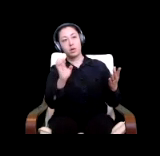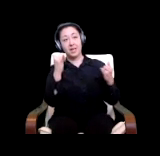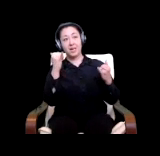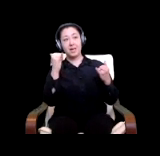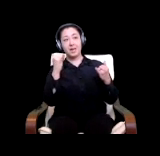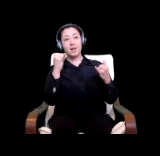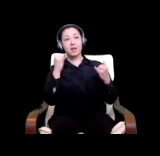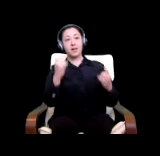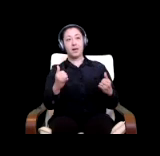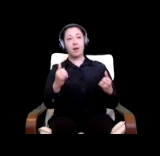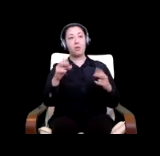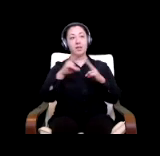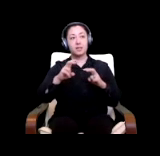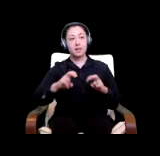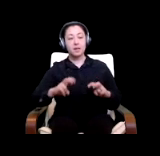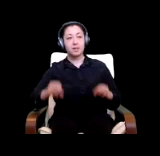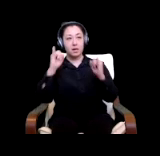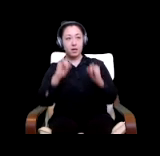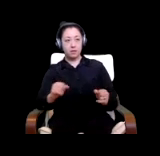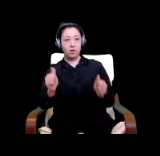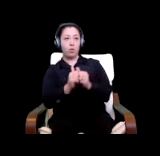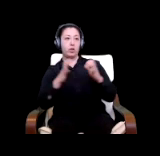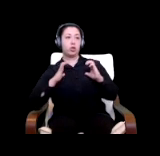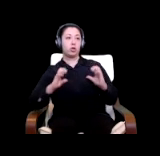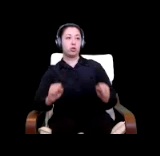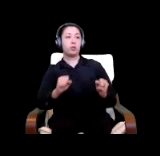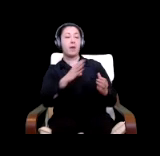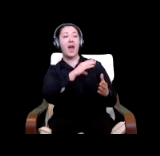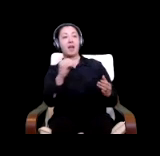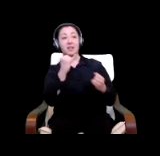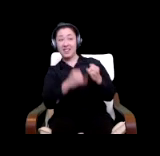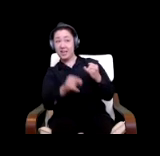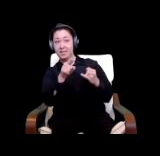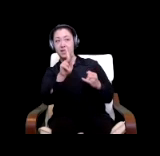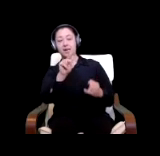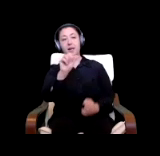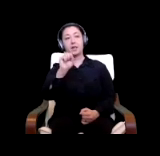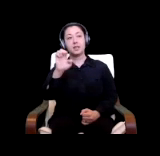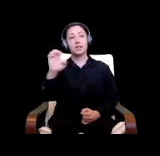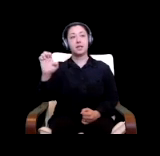Kasee Stratton, the head of the Mississippi state CHARGE lab.